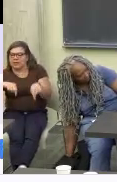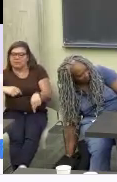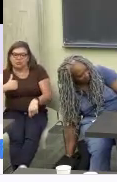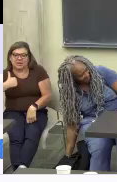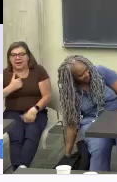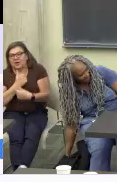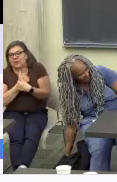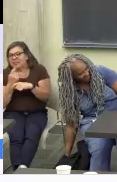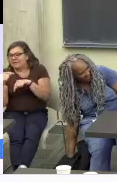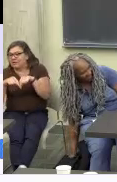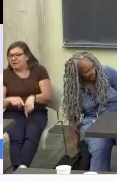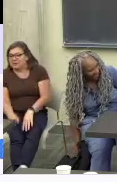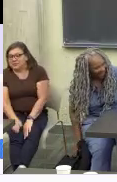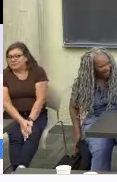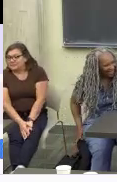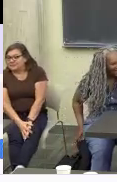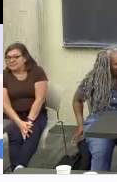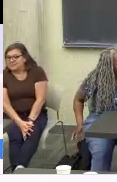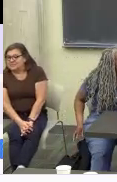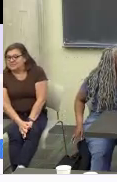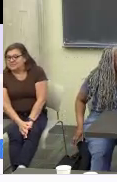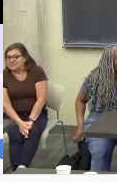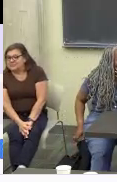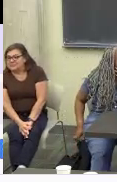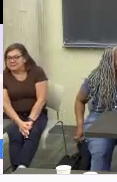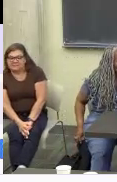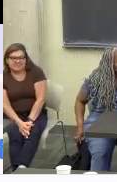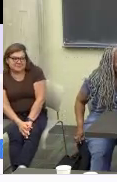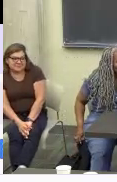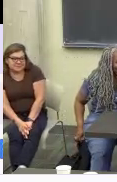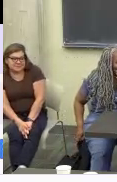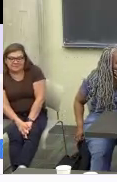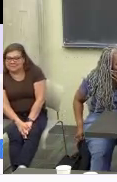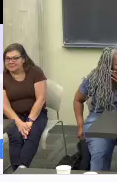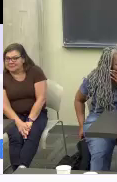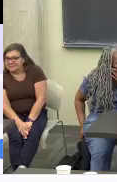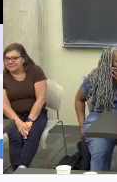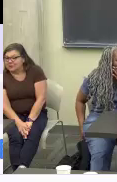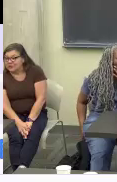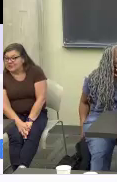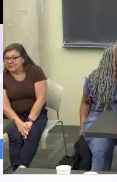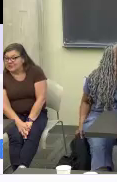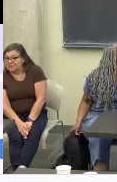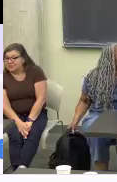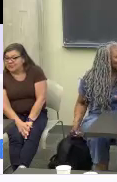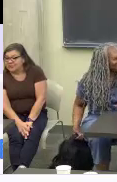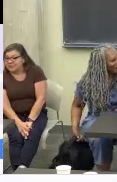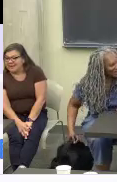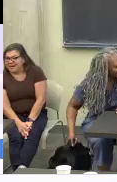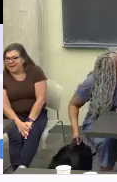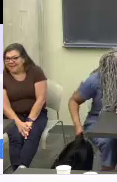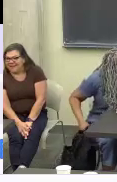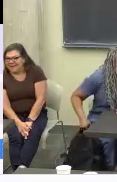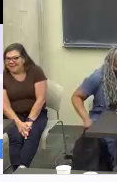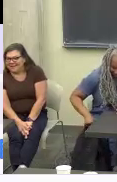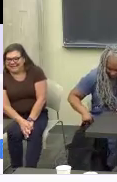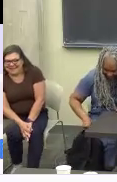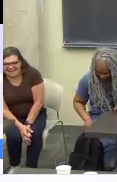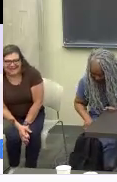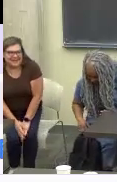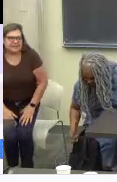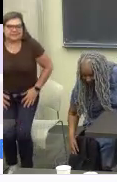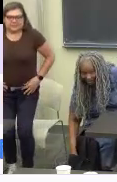love to have you there. Thank you. Thank you.